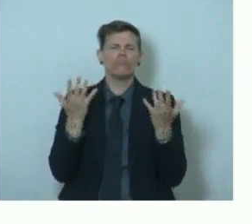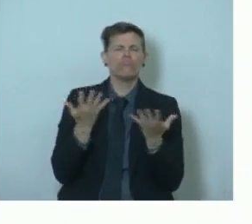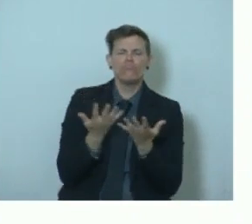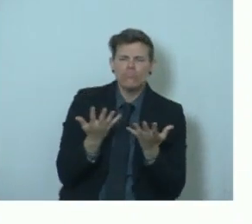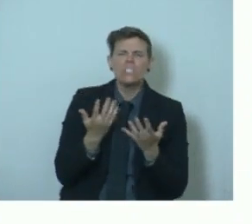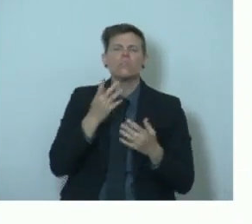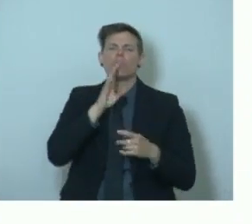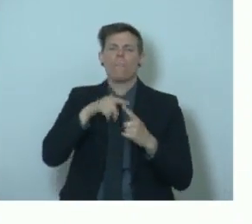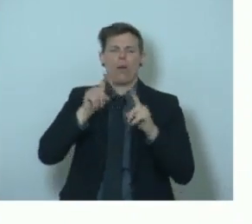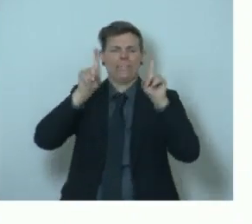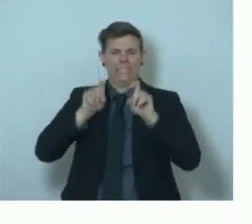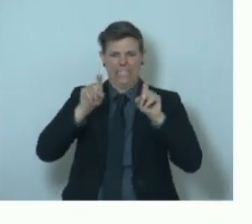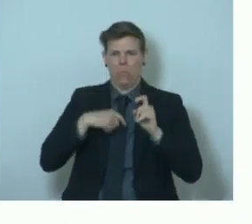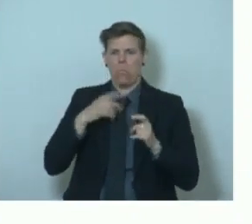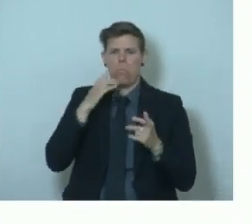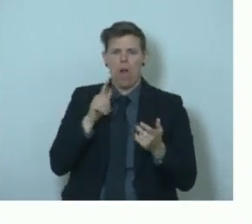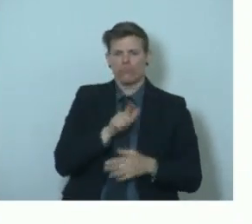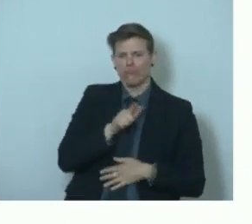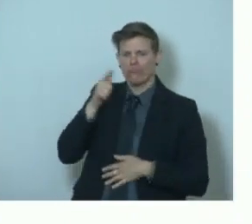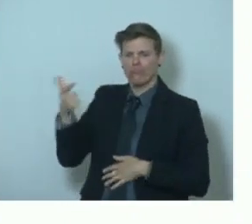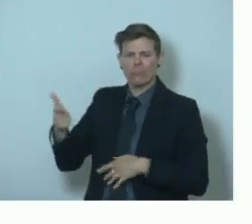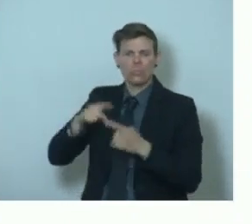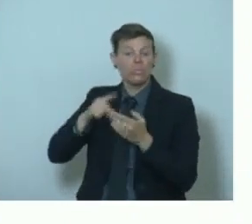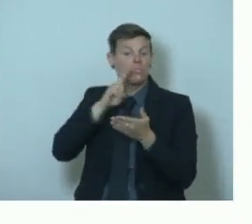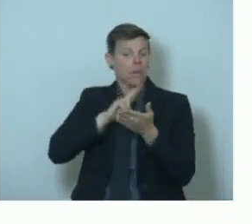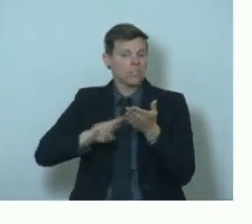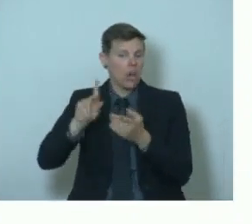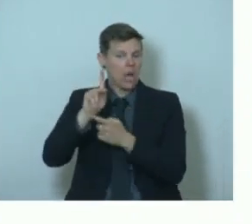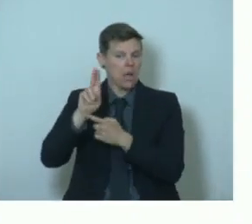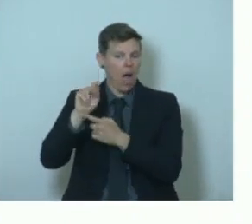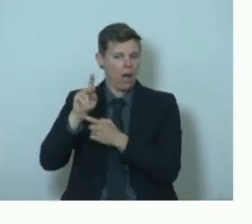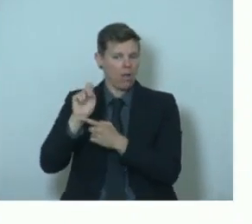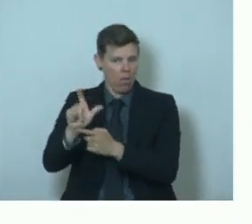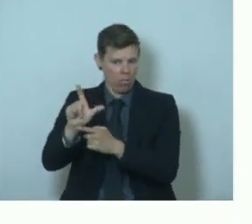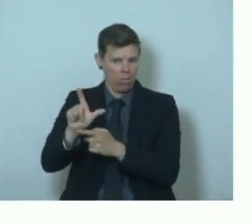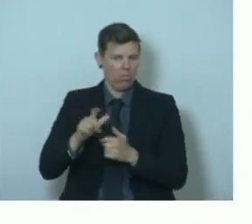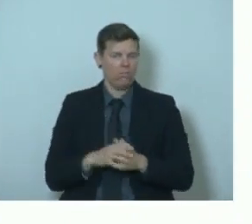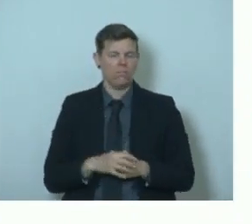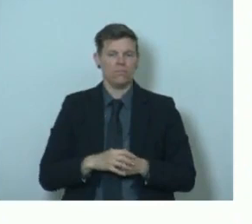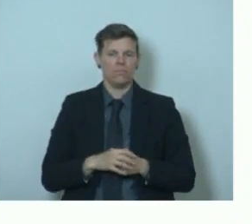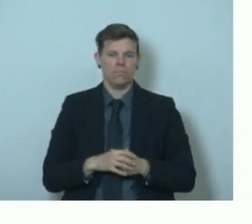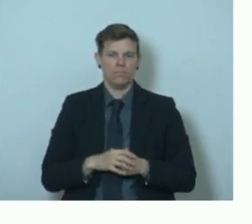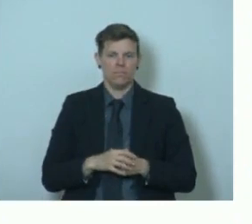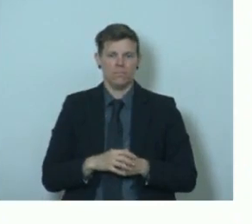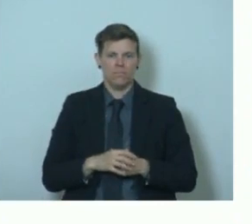LET’S GO TO THE NEXT SLIDE. THIS IS A TESTING SLIDE.